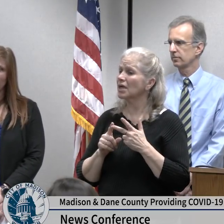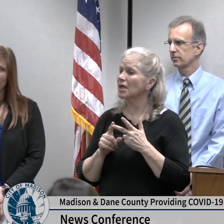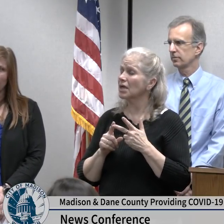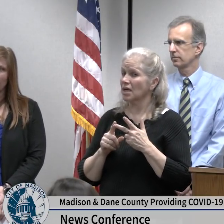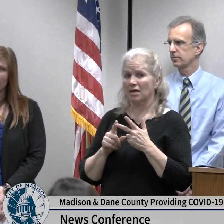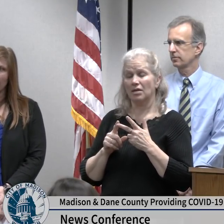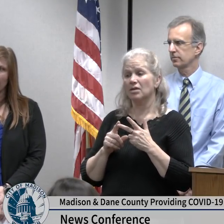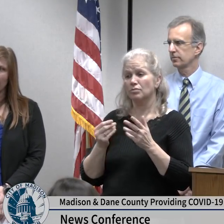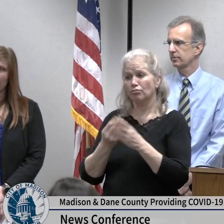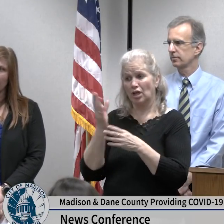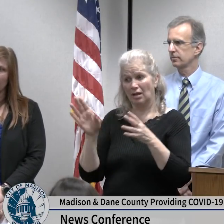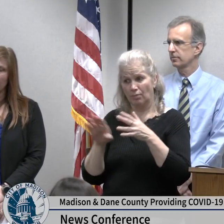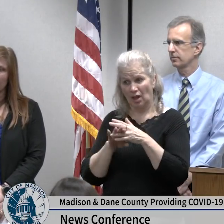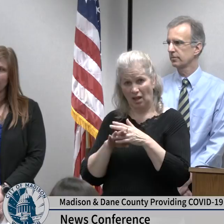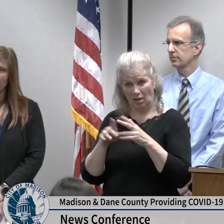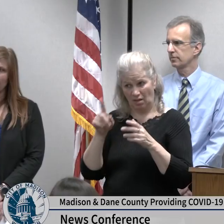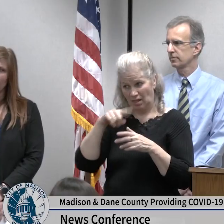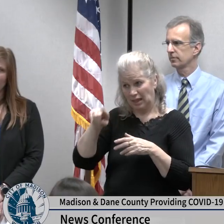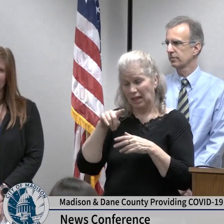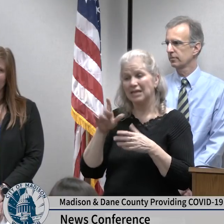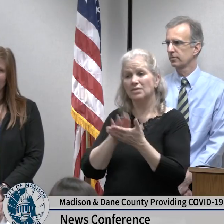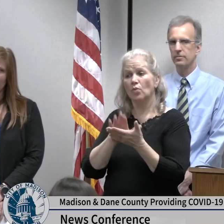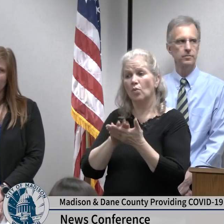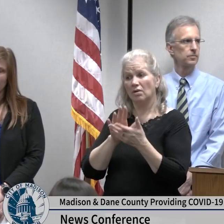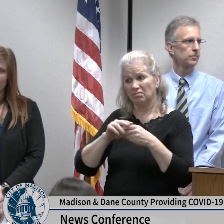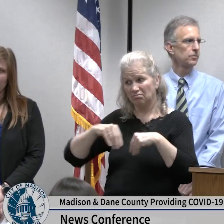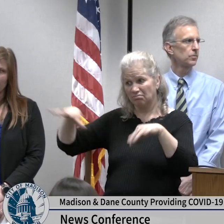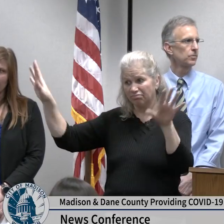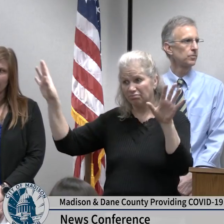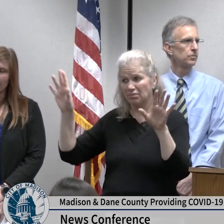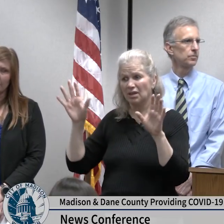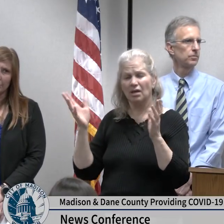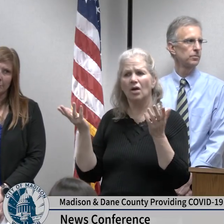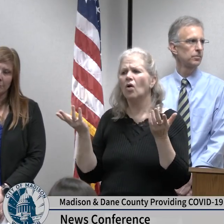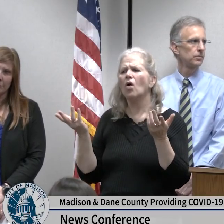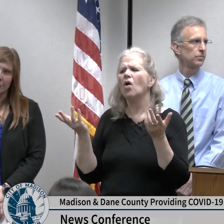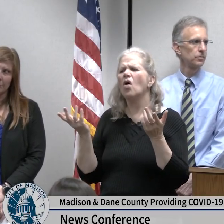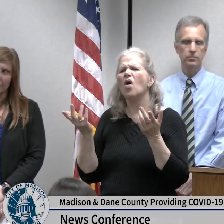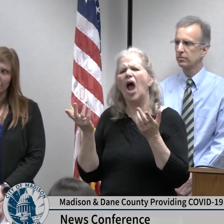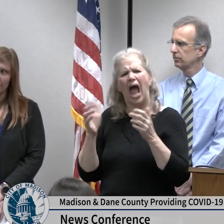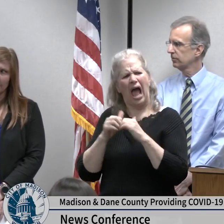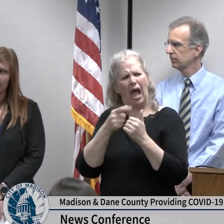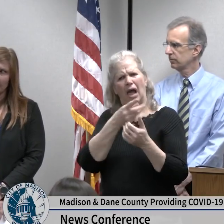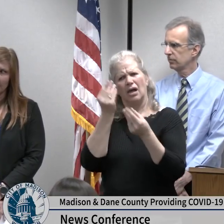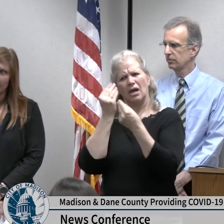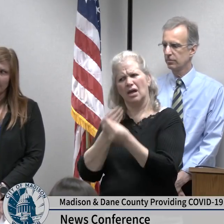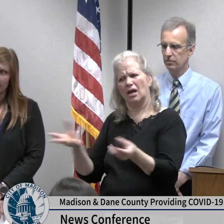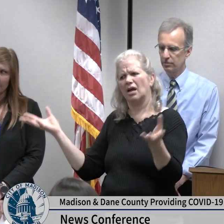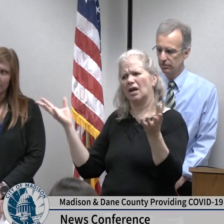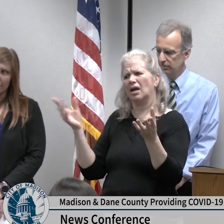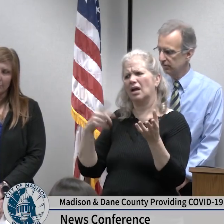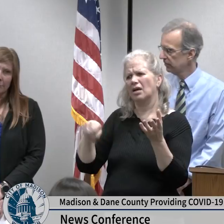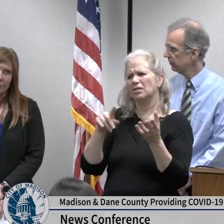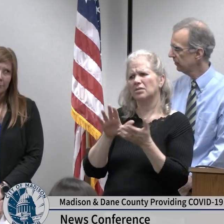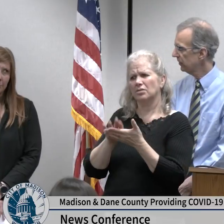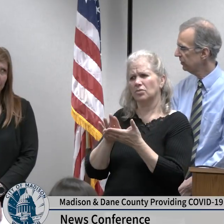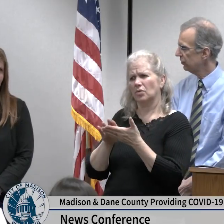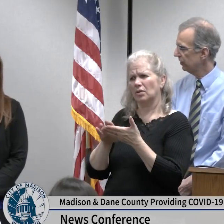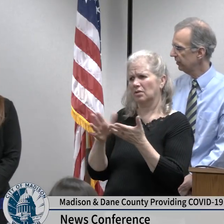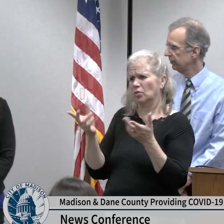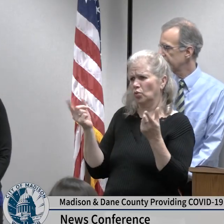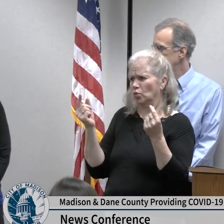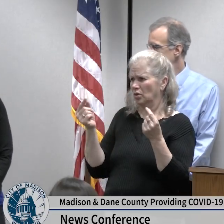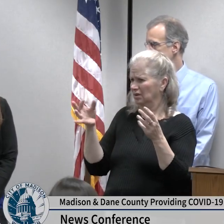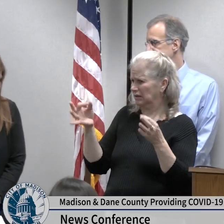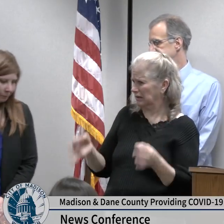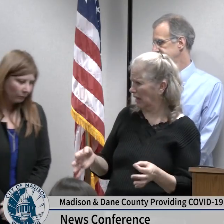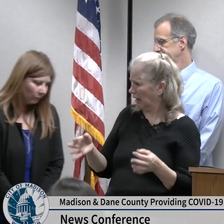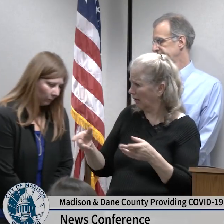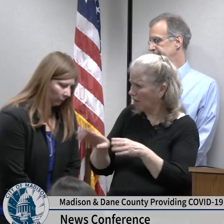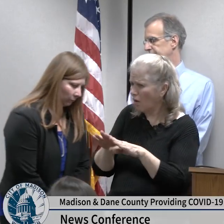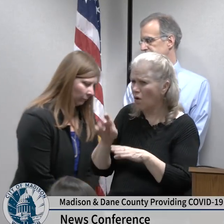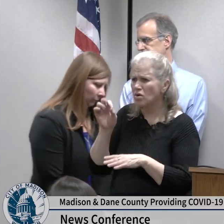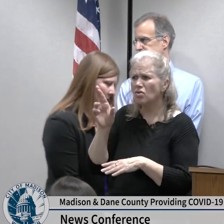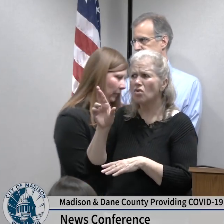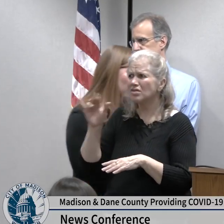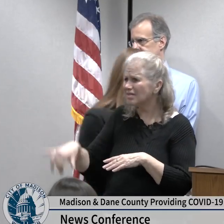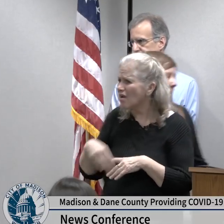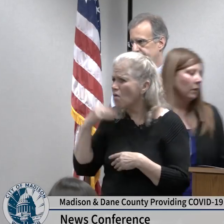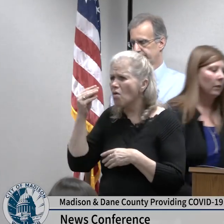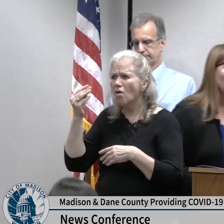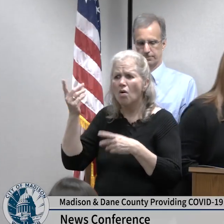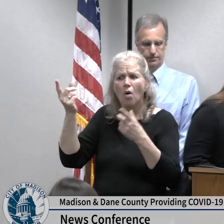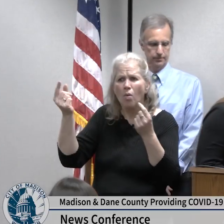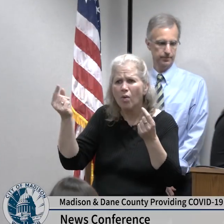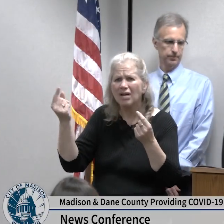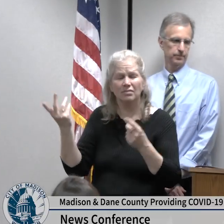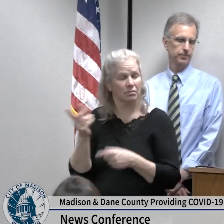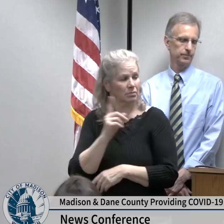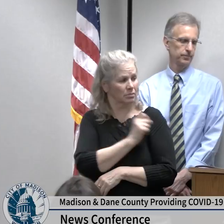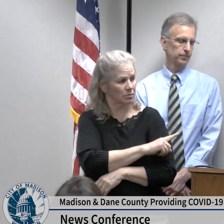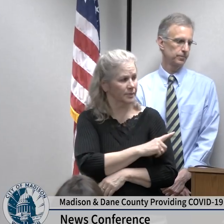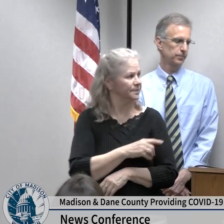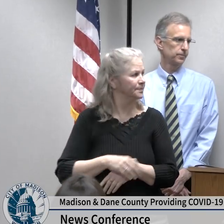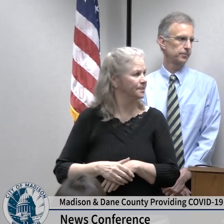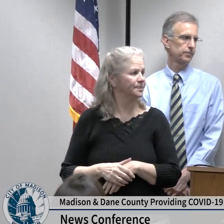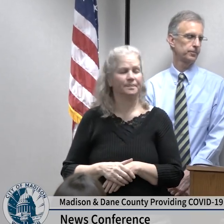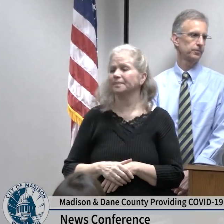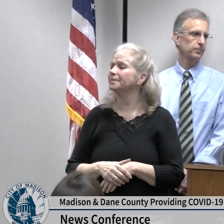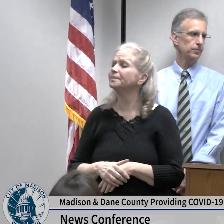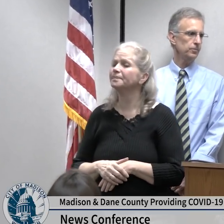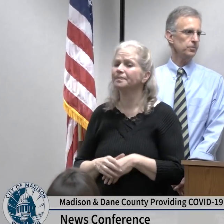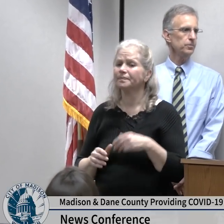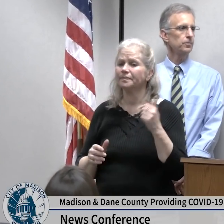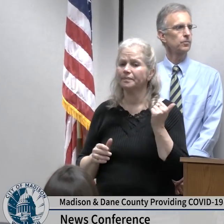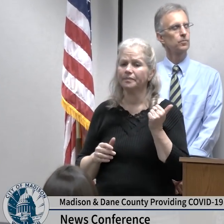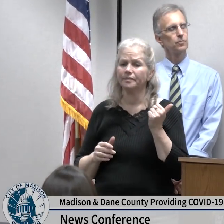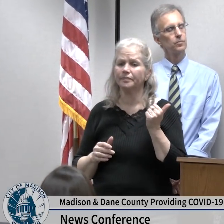somebody start to share the latest guidance for schools and so I I think